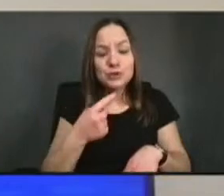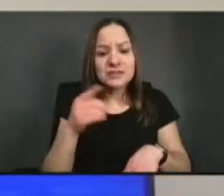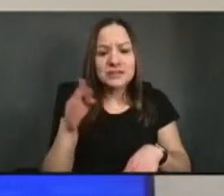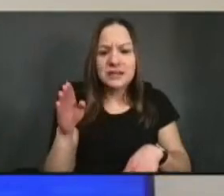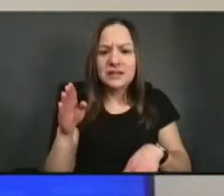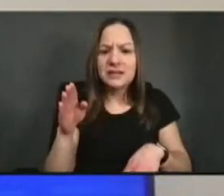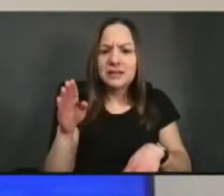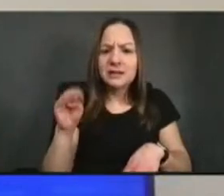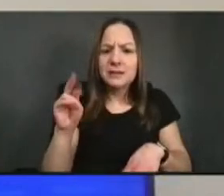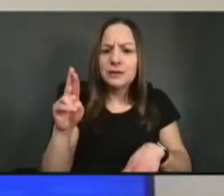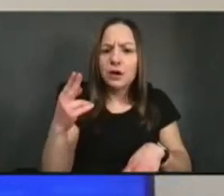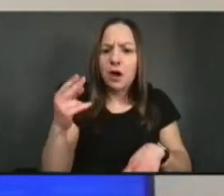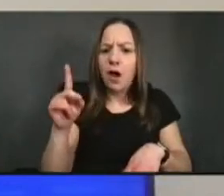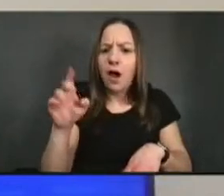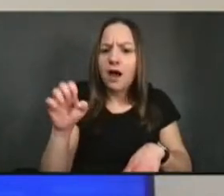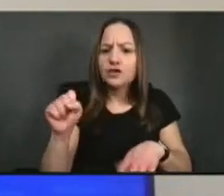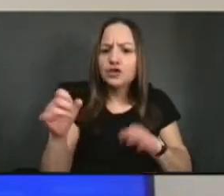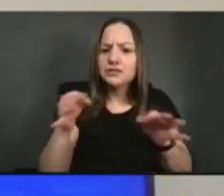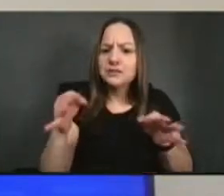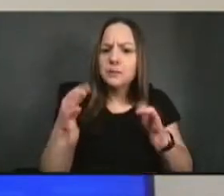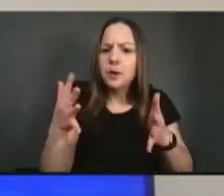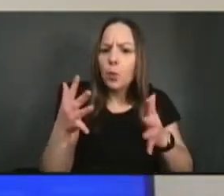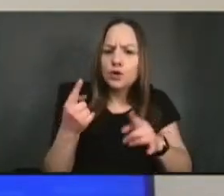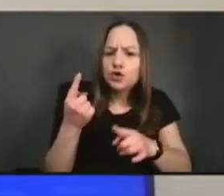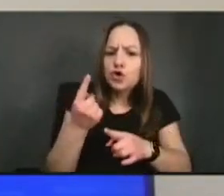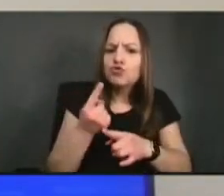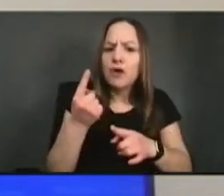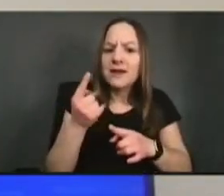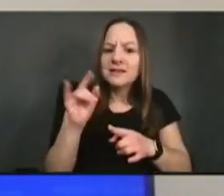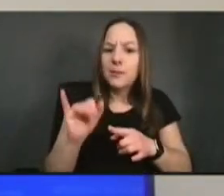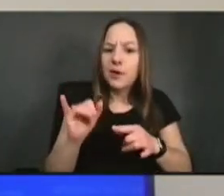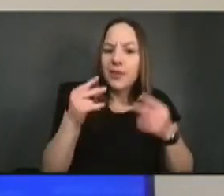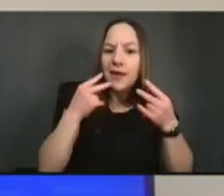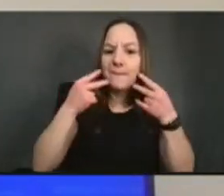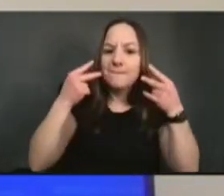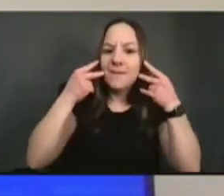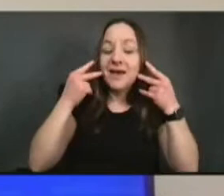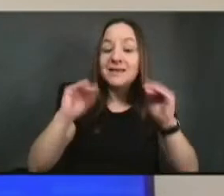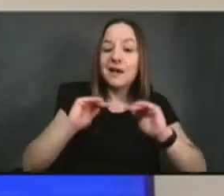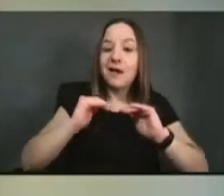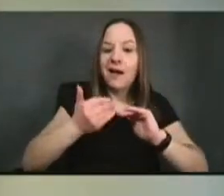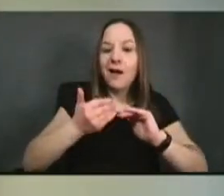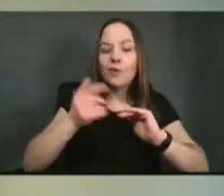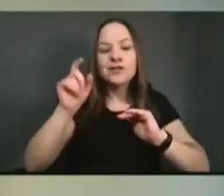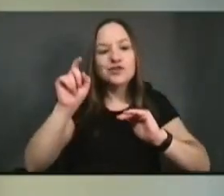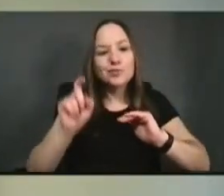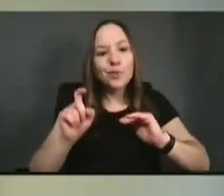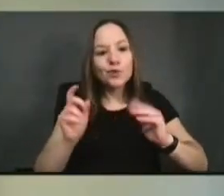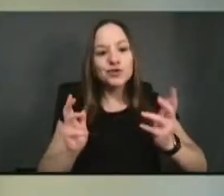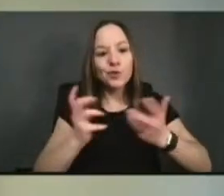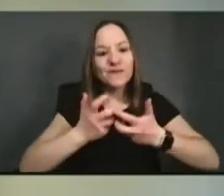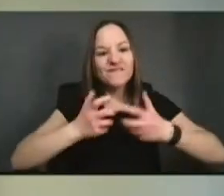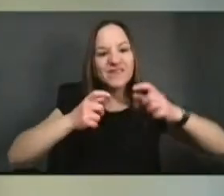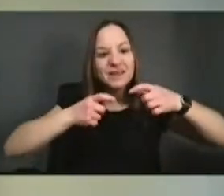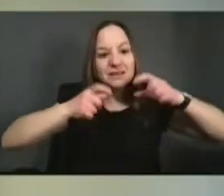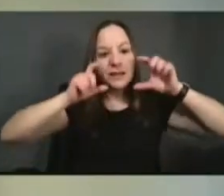say that Mr Hodges can talk to us about What is correct about